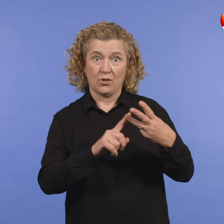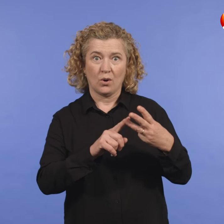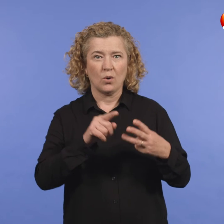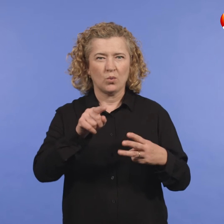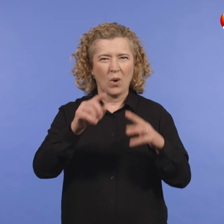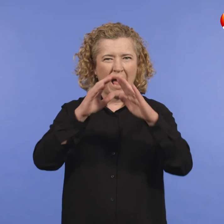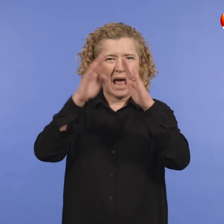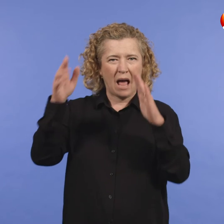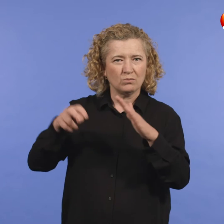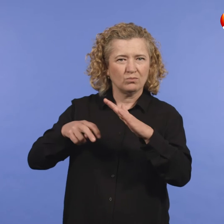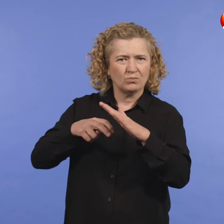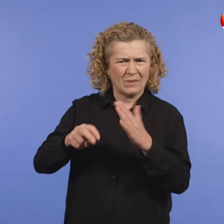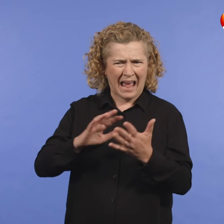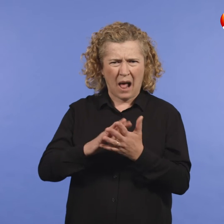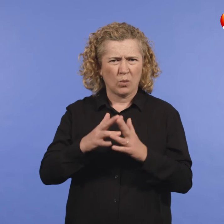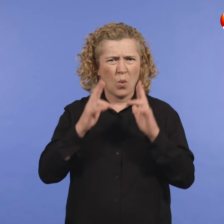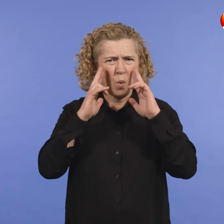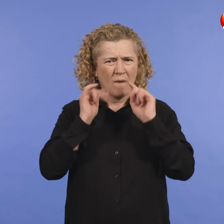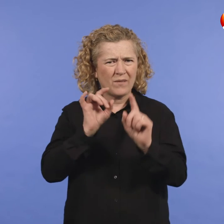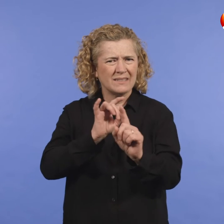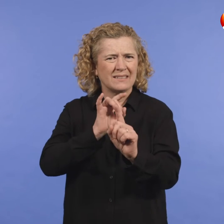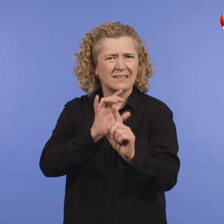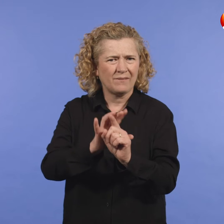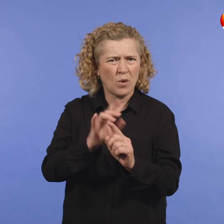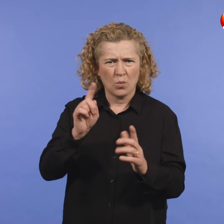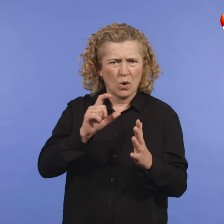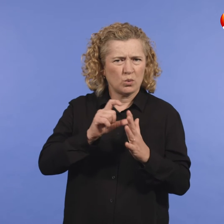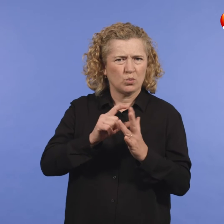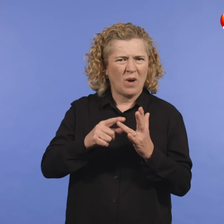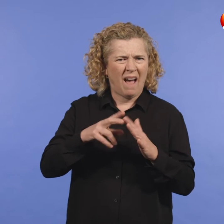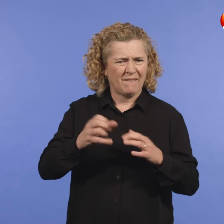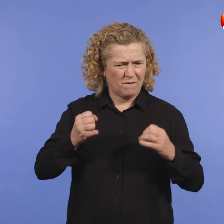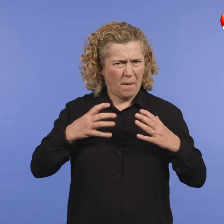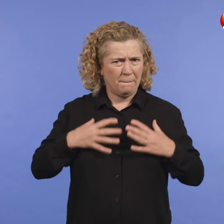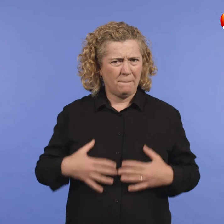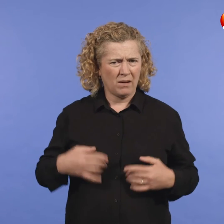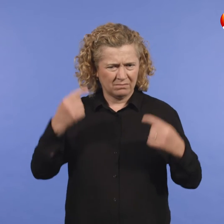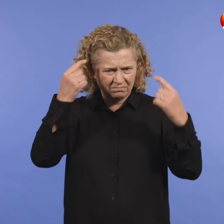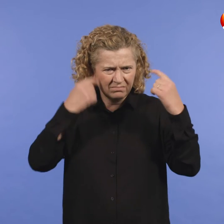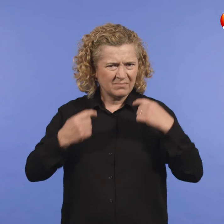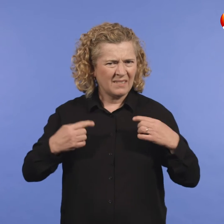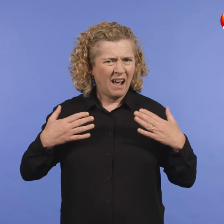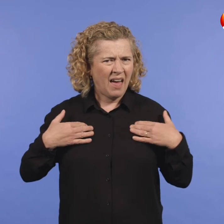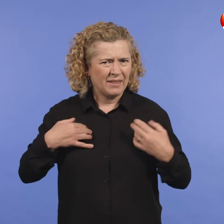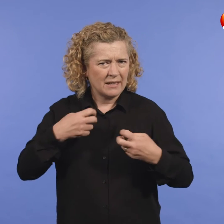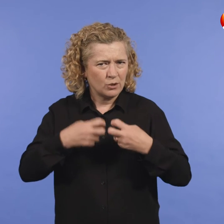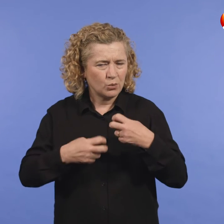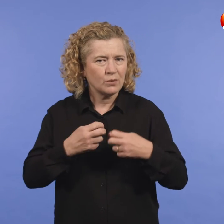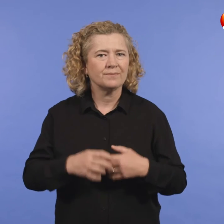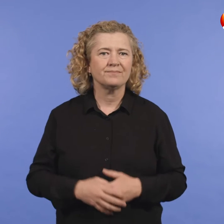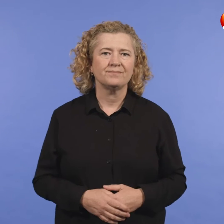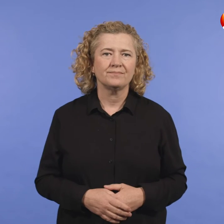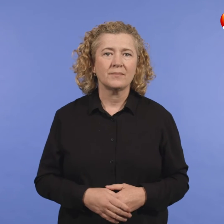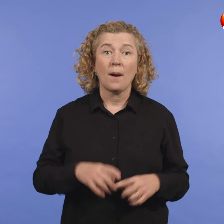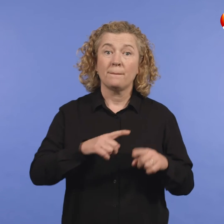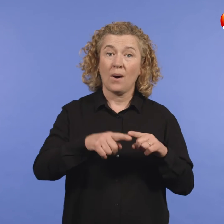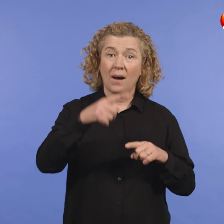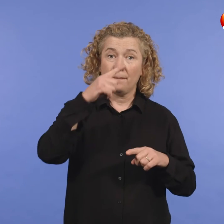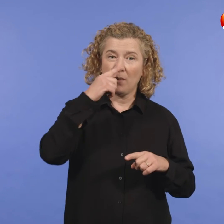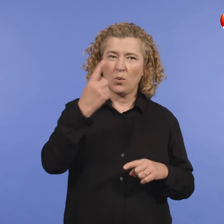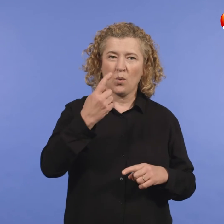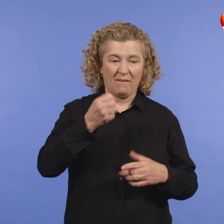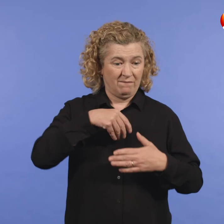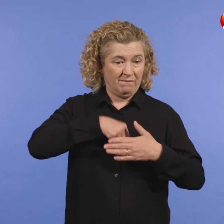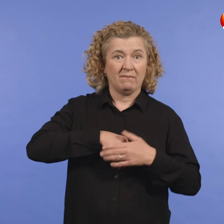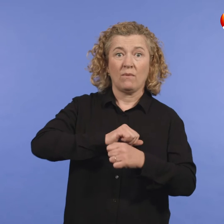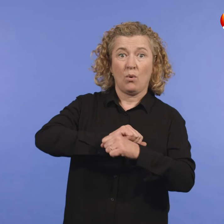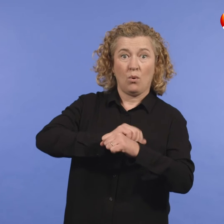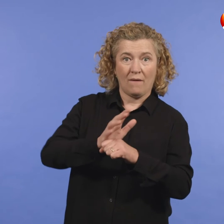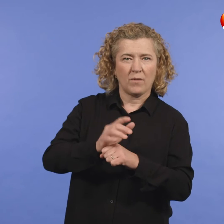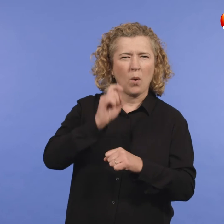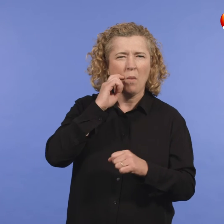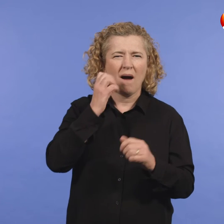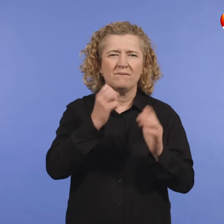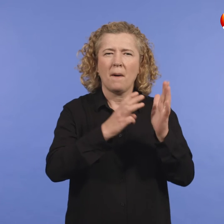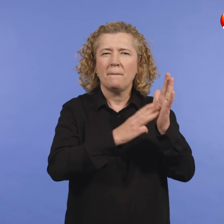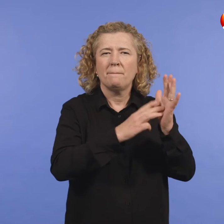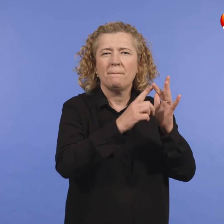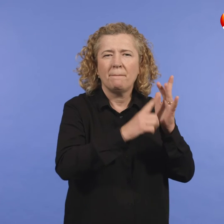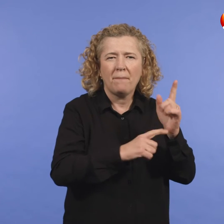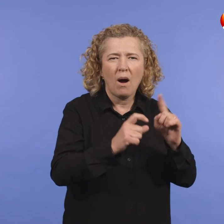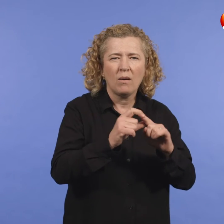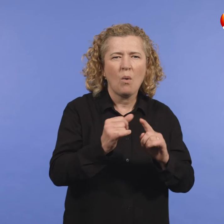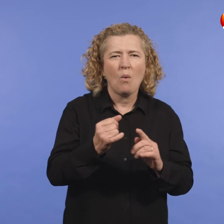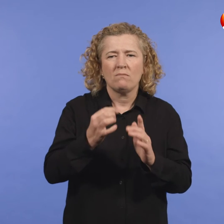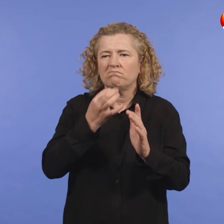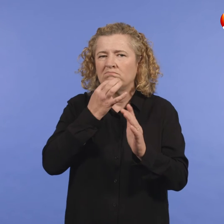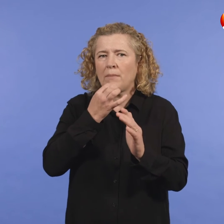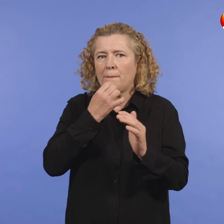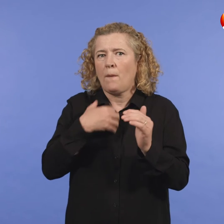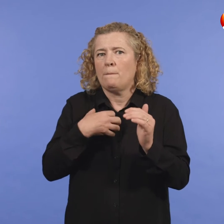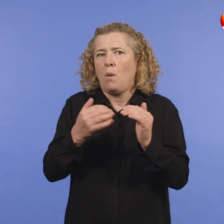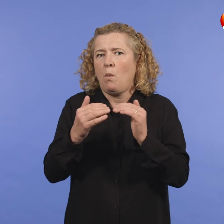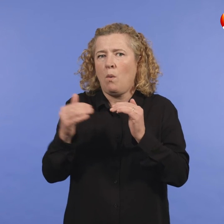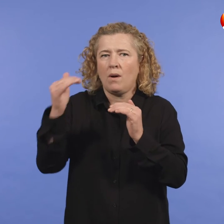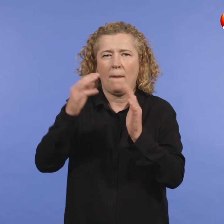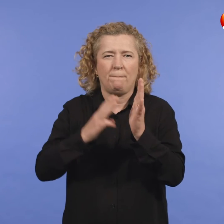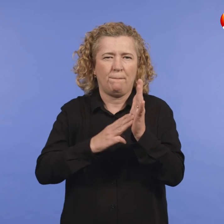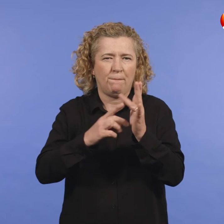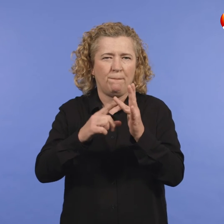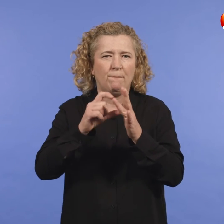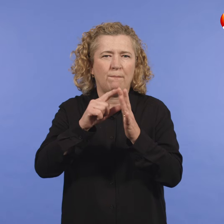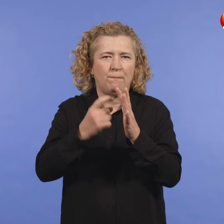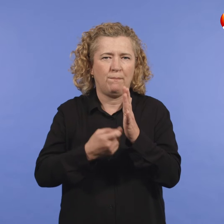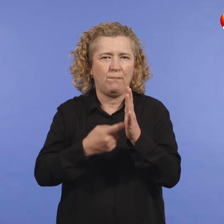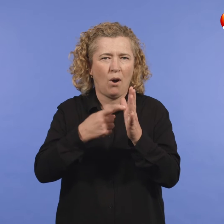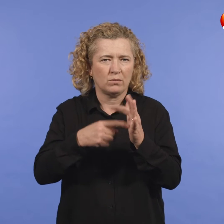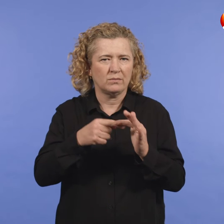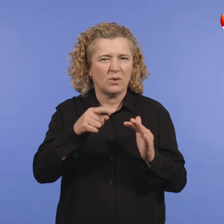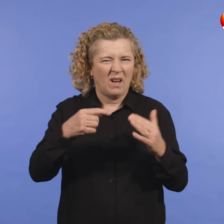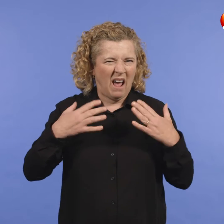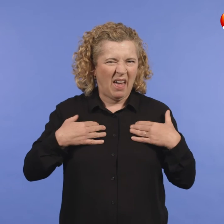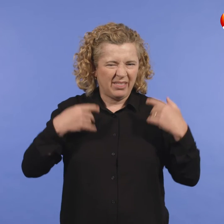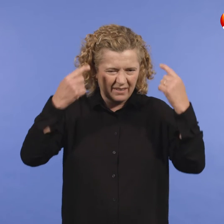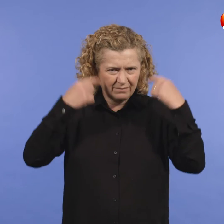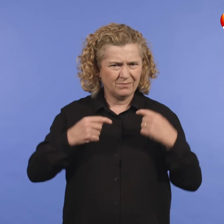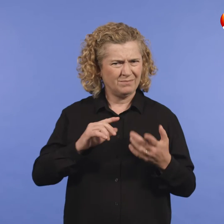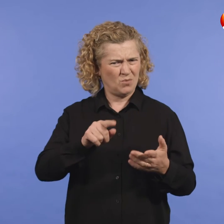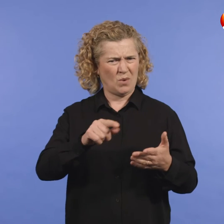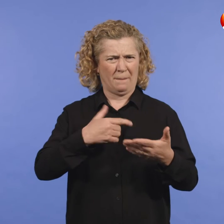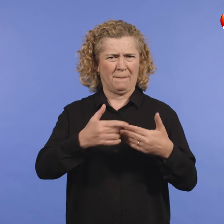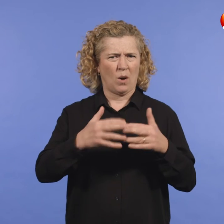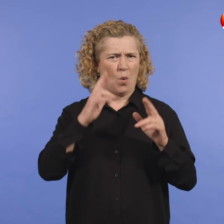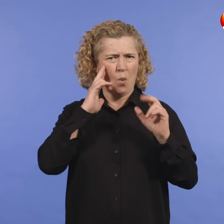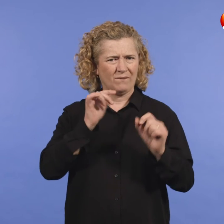Step 3: Manage your symptoms at home. Most people with COVID-19 will experience mild-to-moderate symptoms